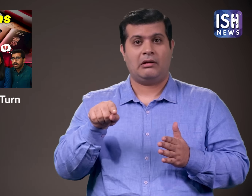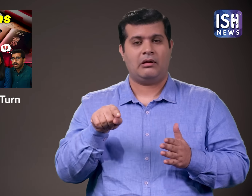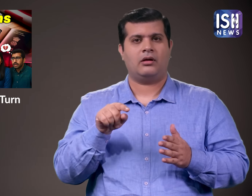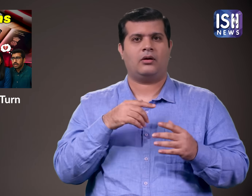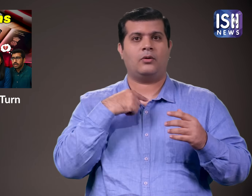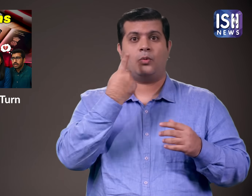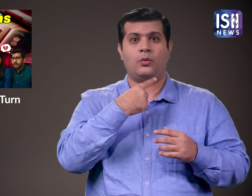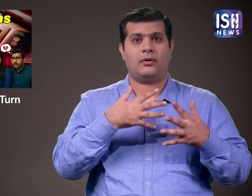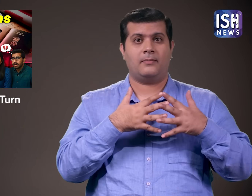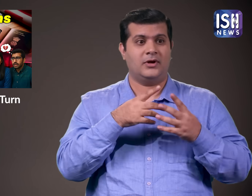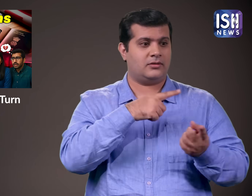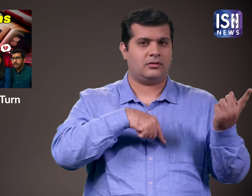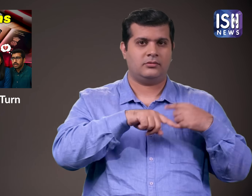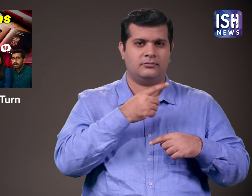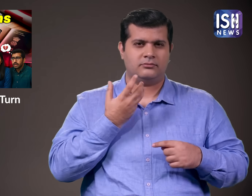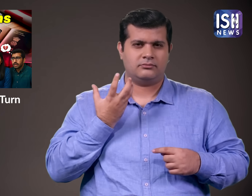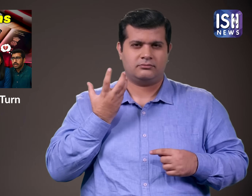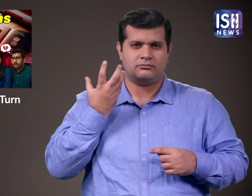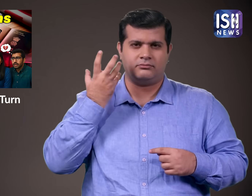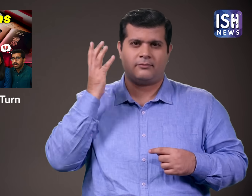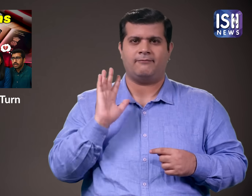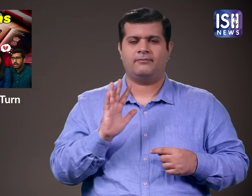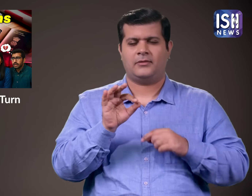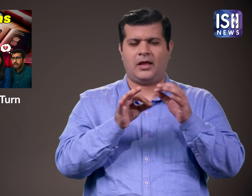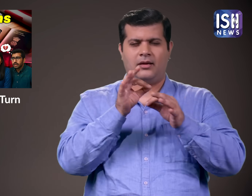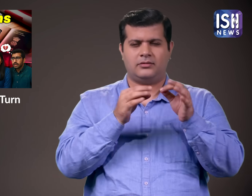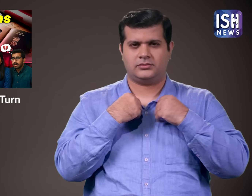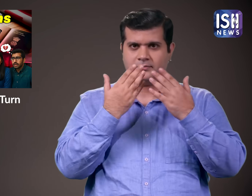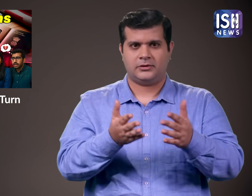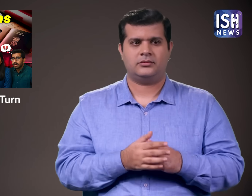This is why many Americans are frustrated. I’ll explain why.